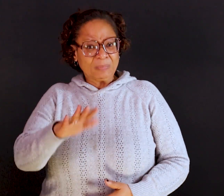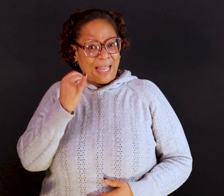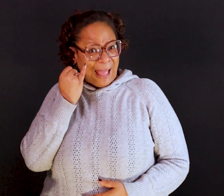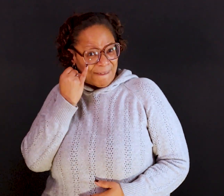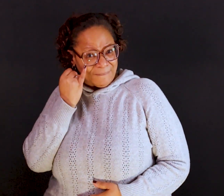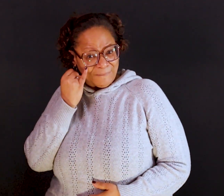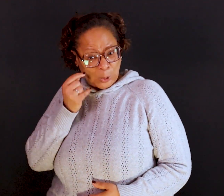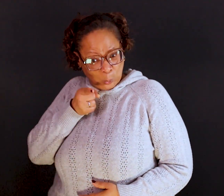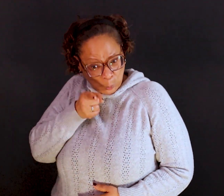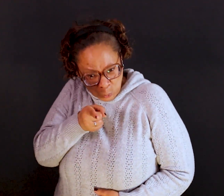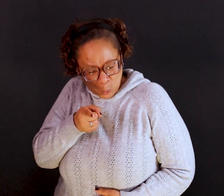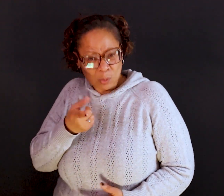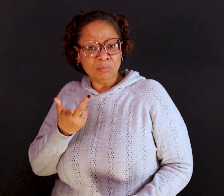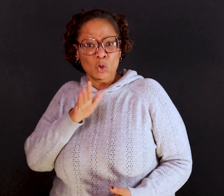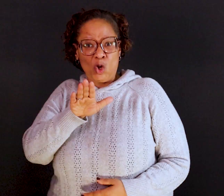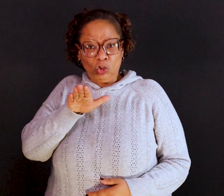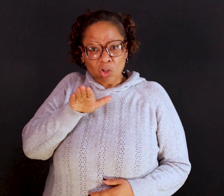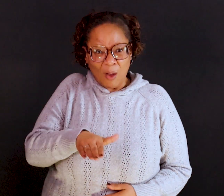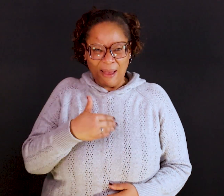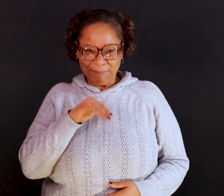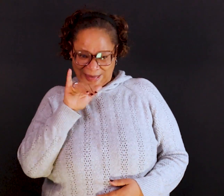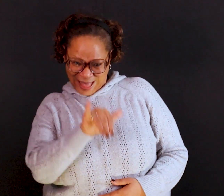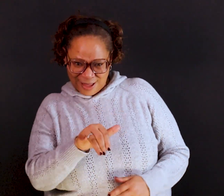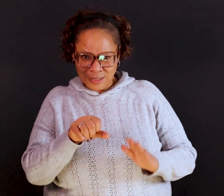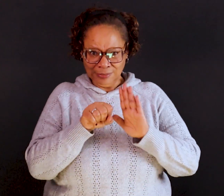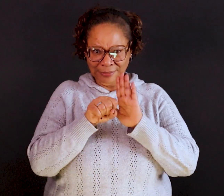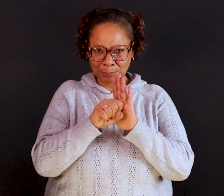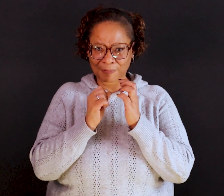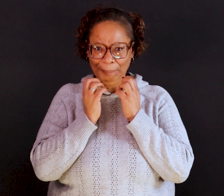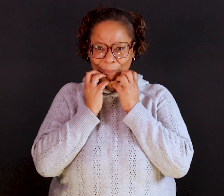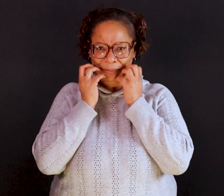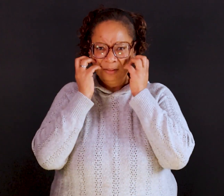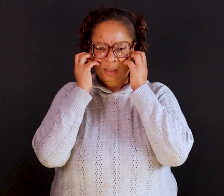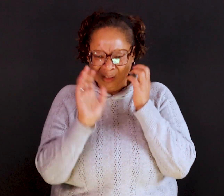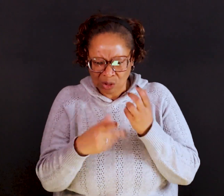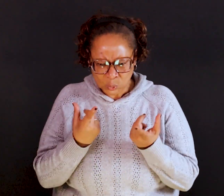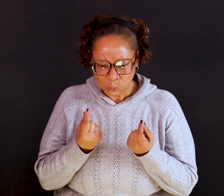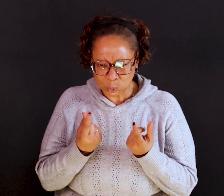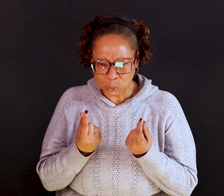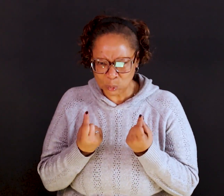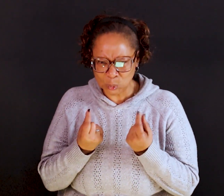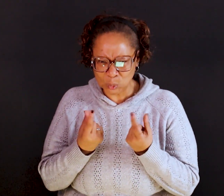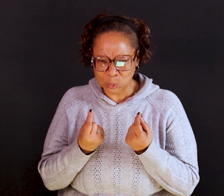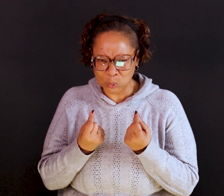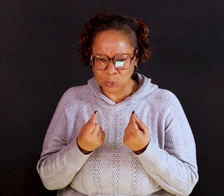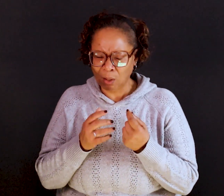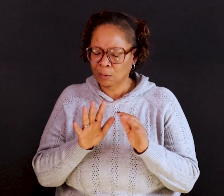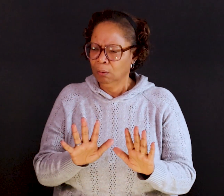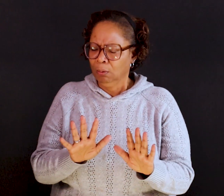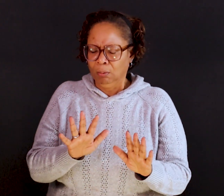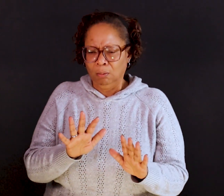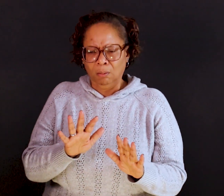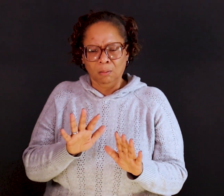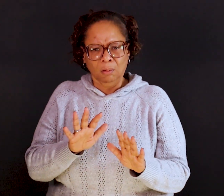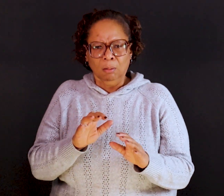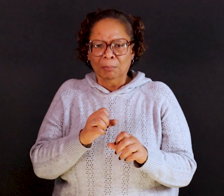If you or your child has symptoms of measles, what should you do?